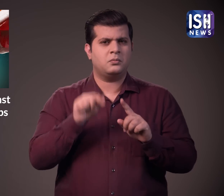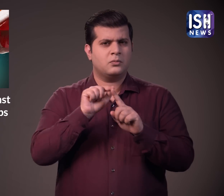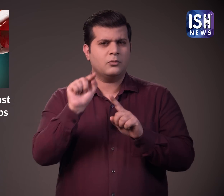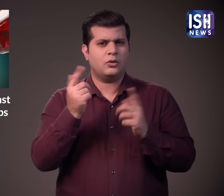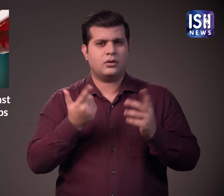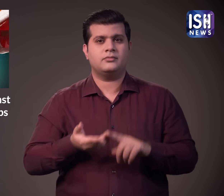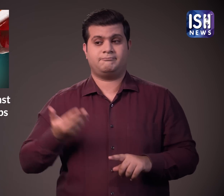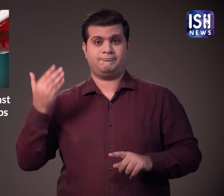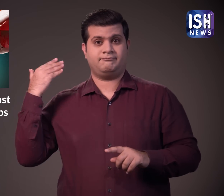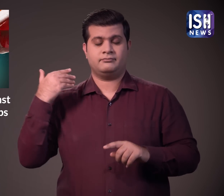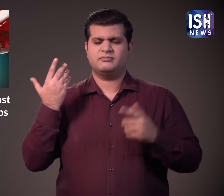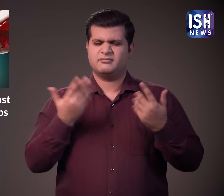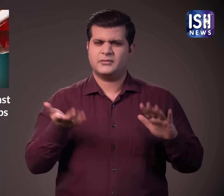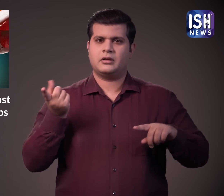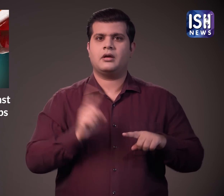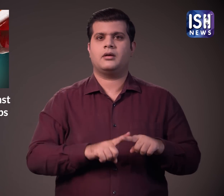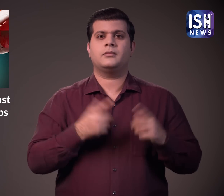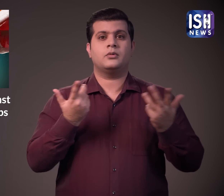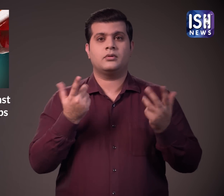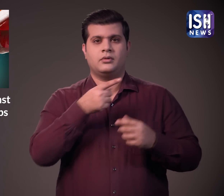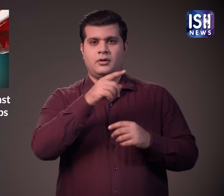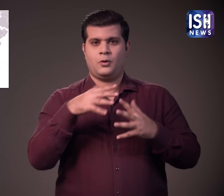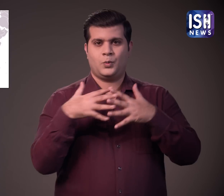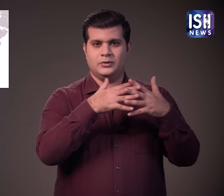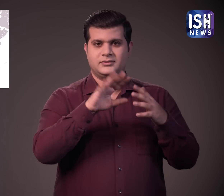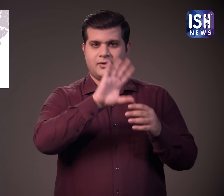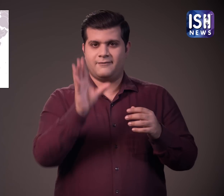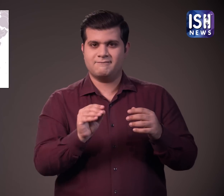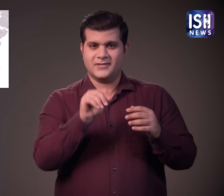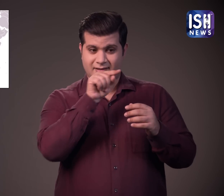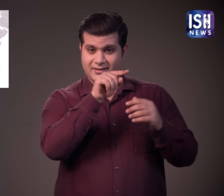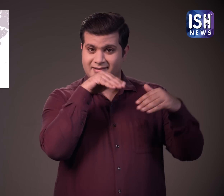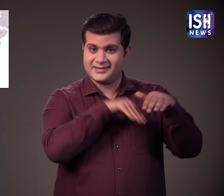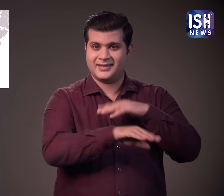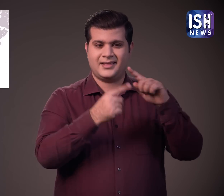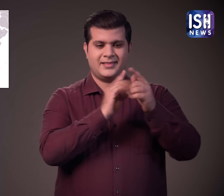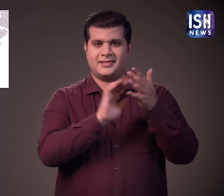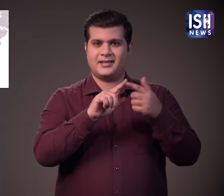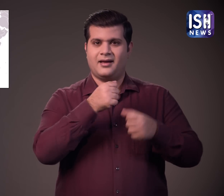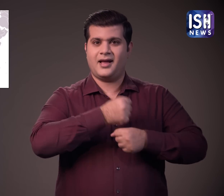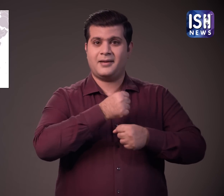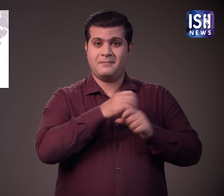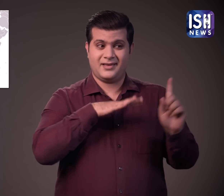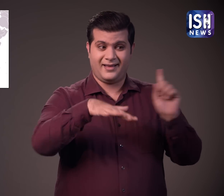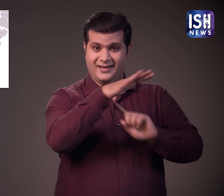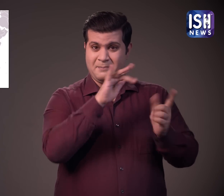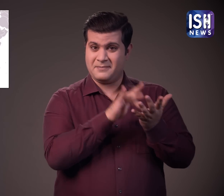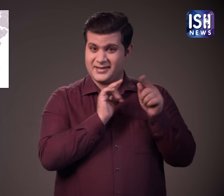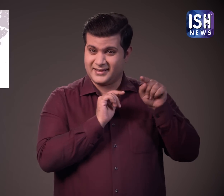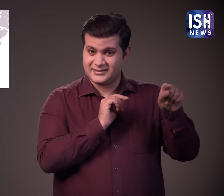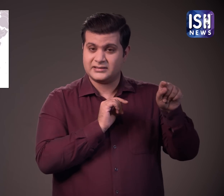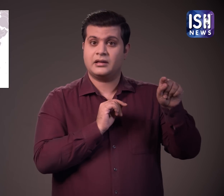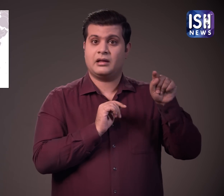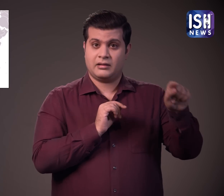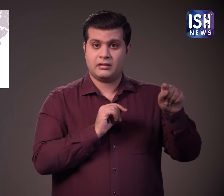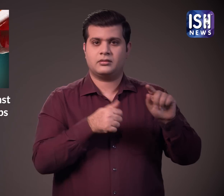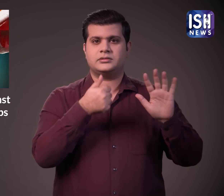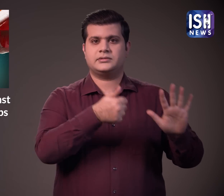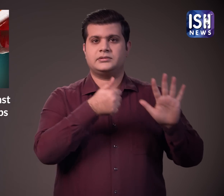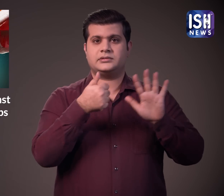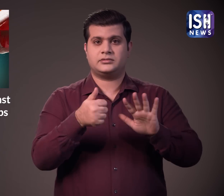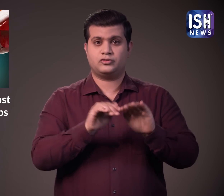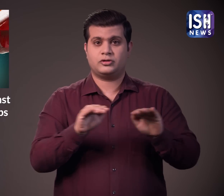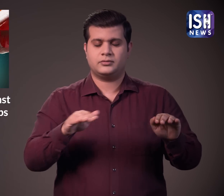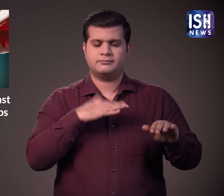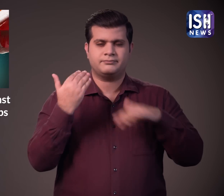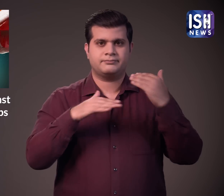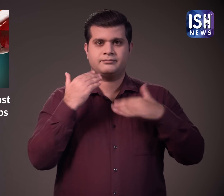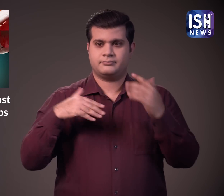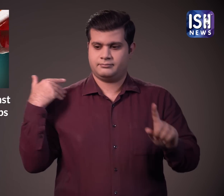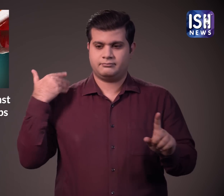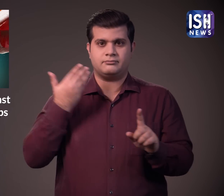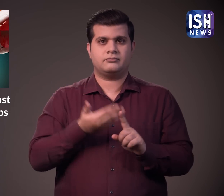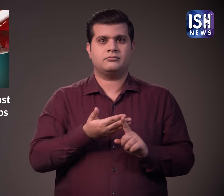The alert has been issued after the death of 66 children in West Africa's The Gambia.